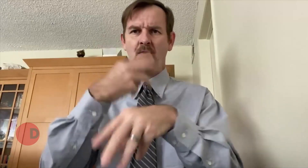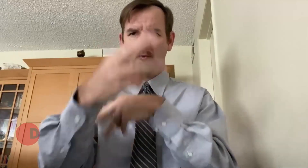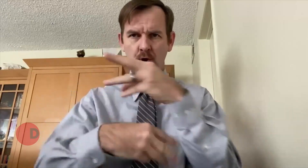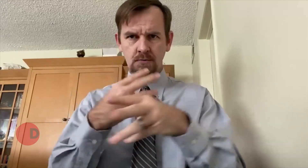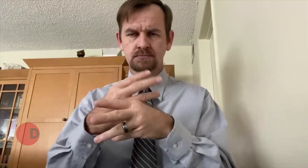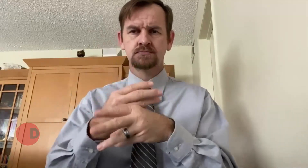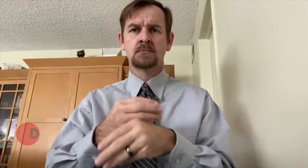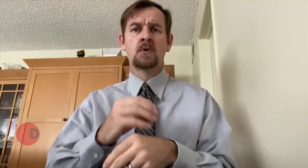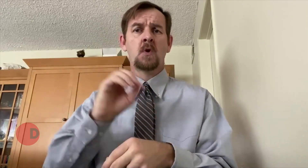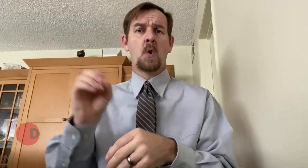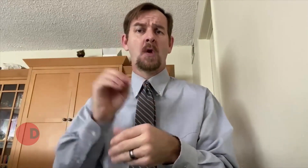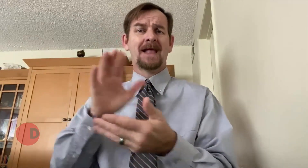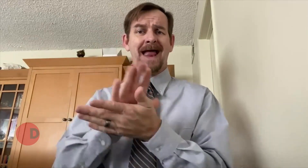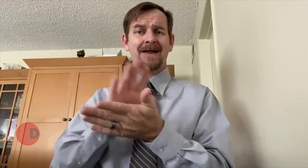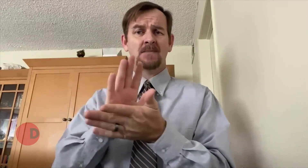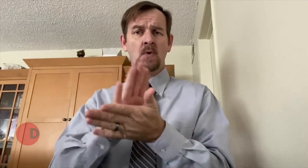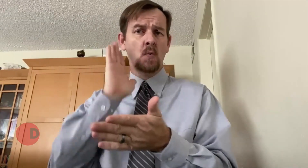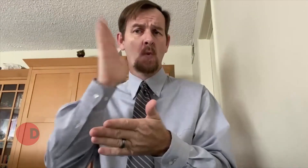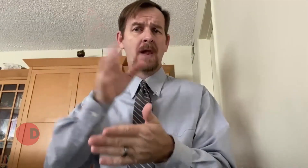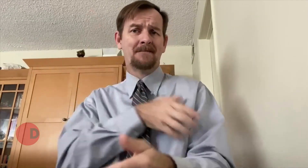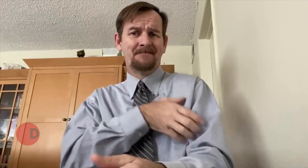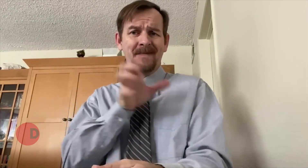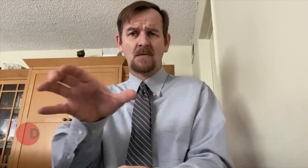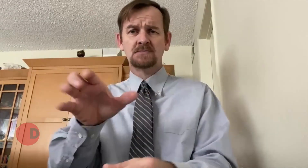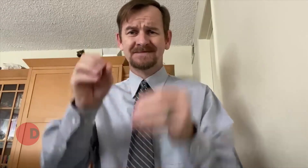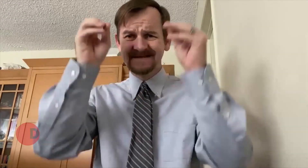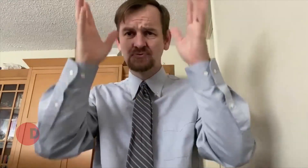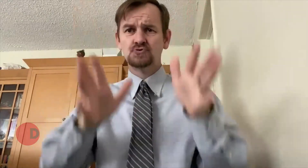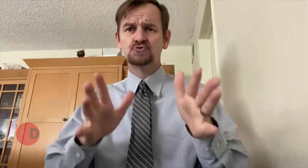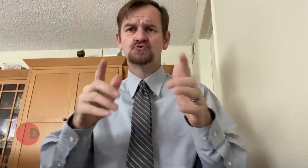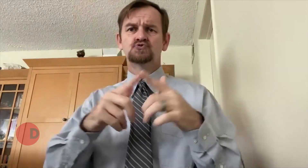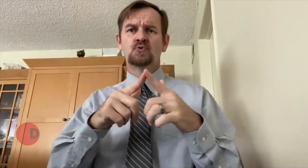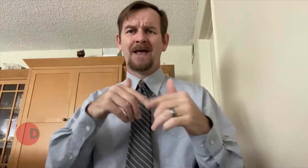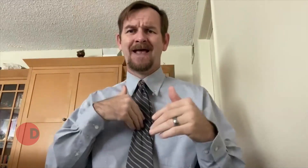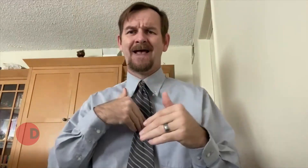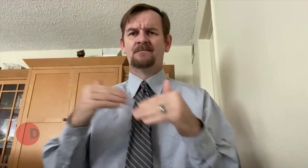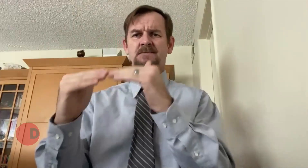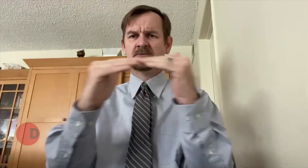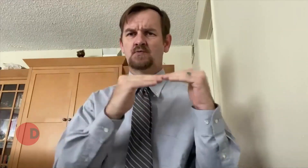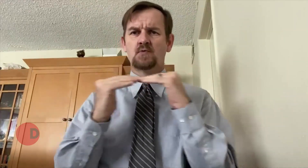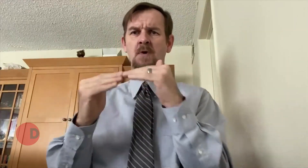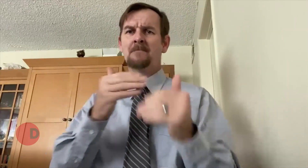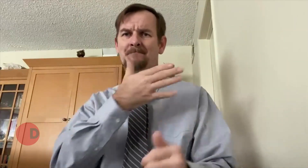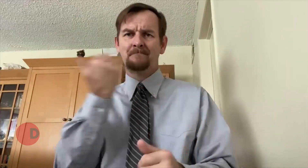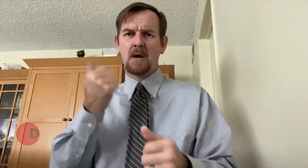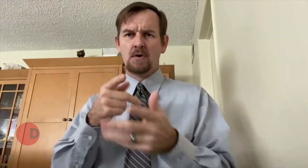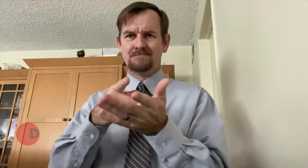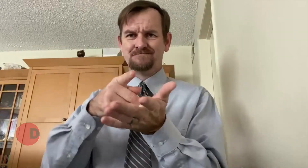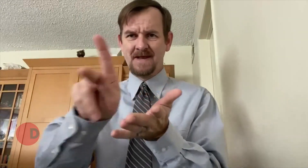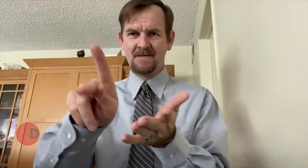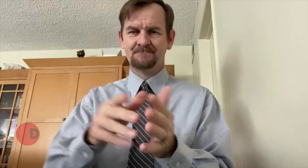O-Cademy would empower teachers to have equal and better pay.